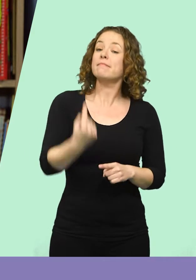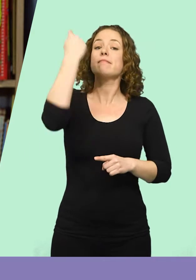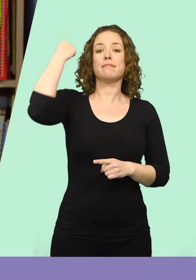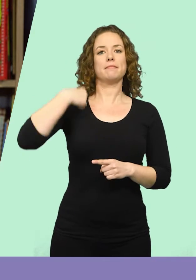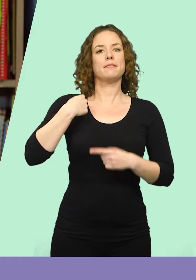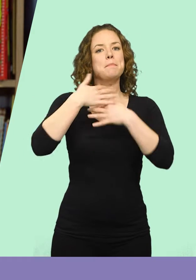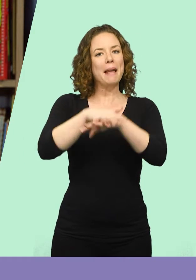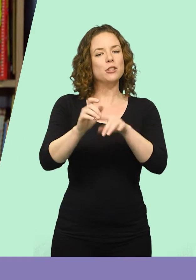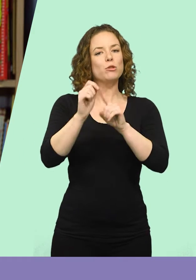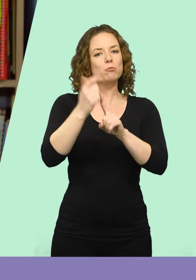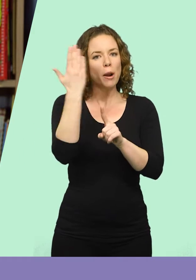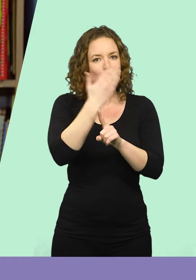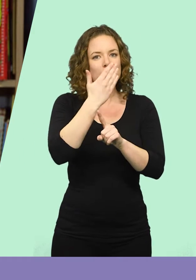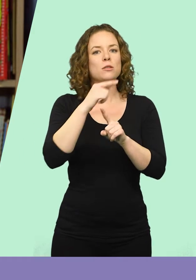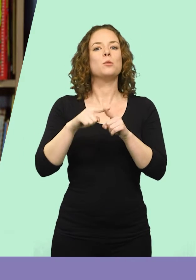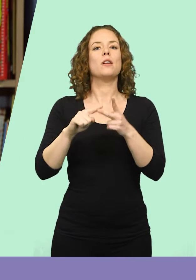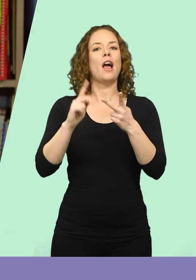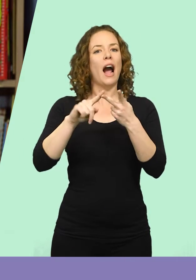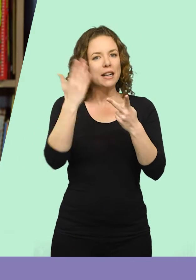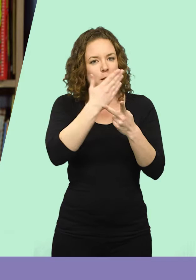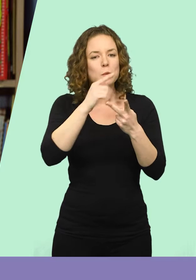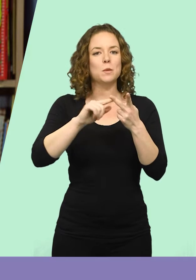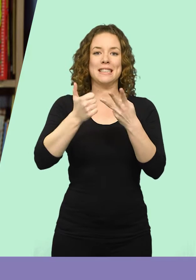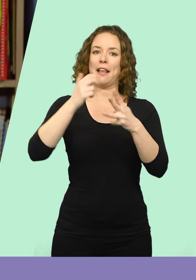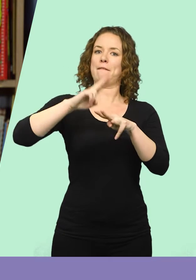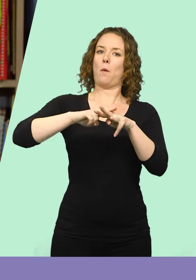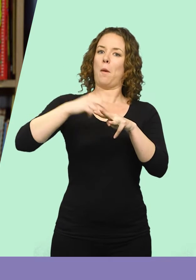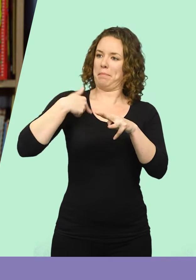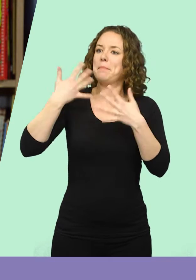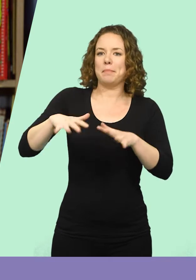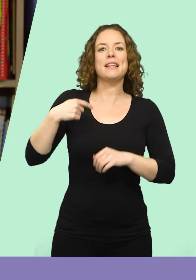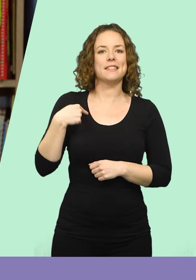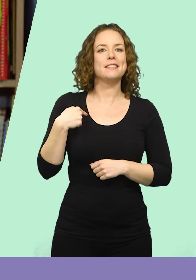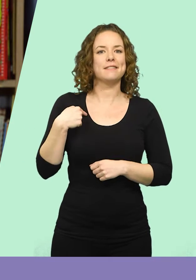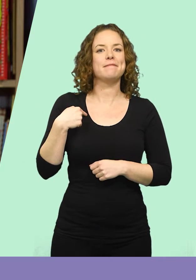...went to a mainstream primary school and a high school, and then a sixth form.